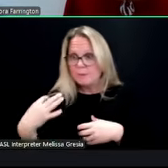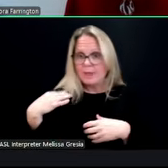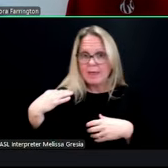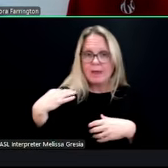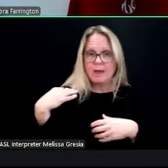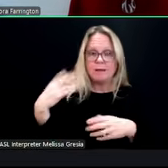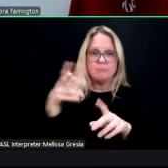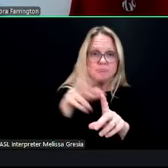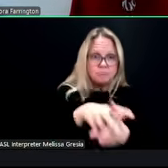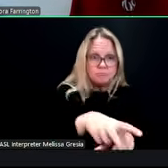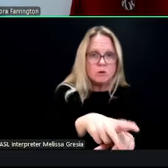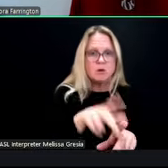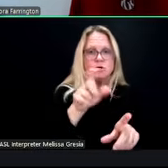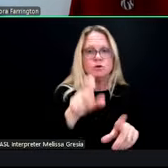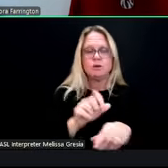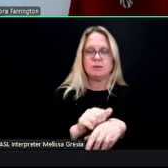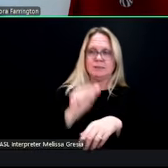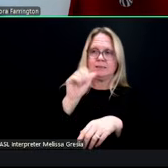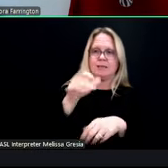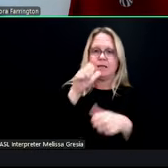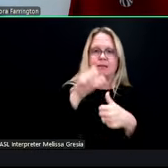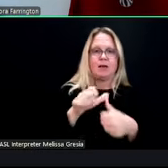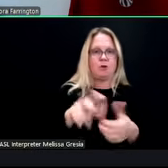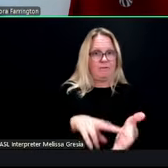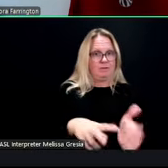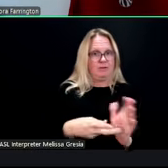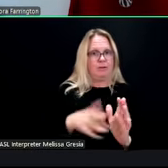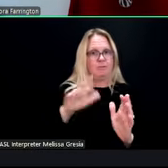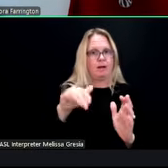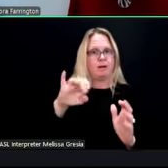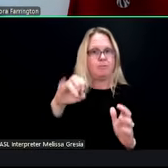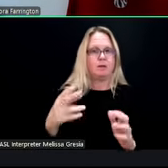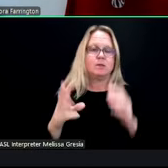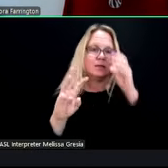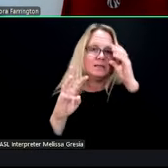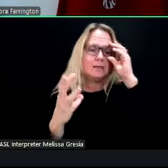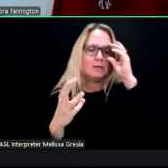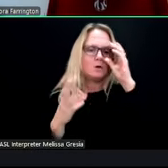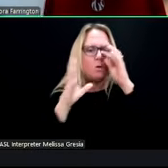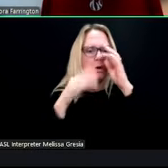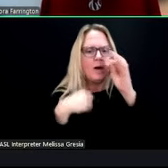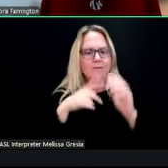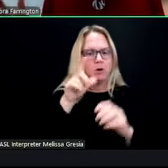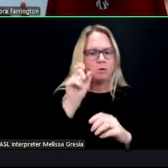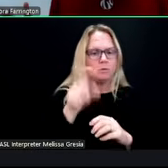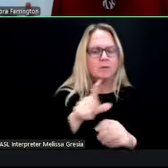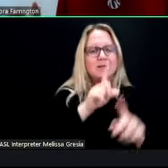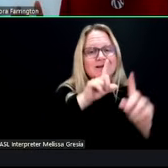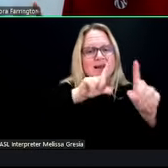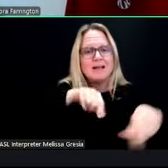of intent by March 6. Um we will have a question and answer period. So although we don't get we